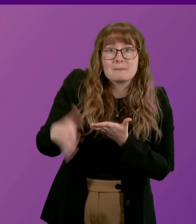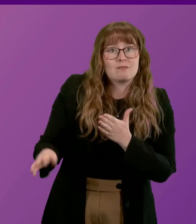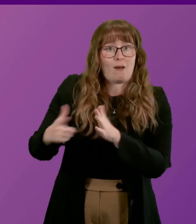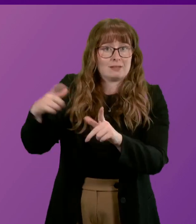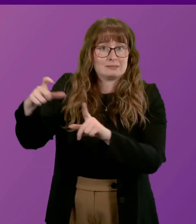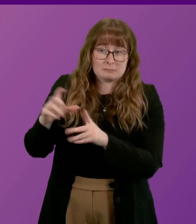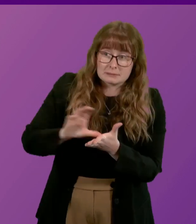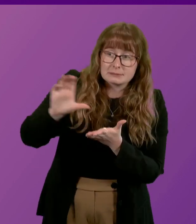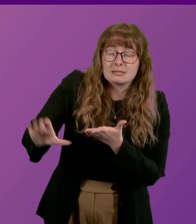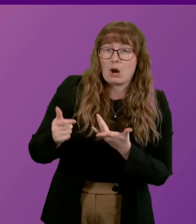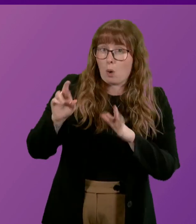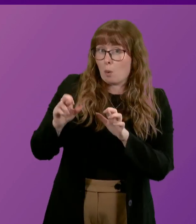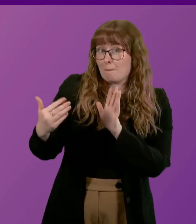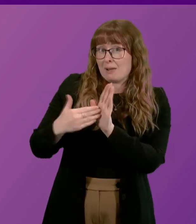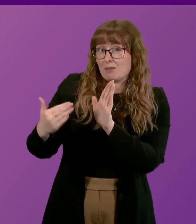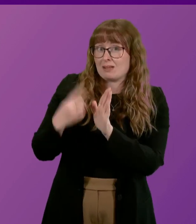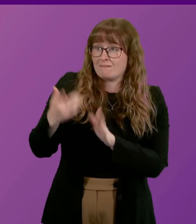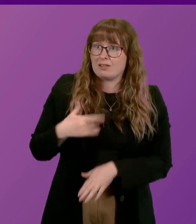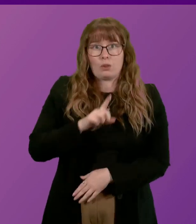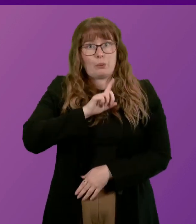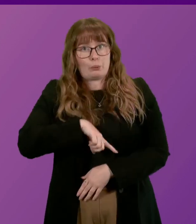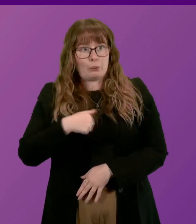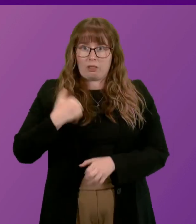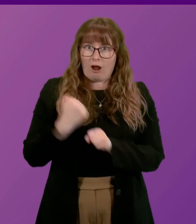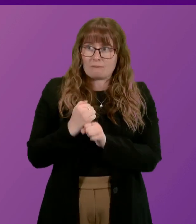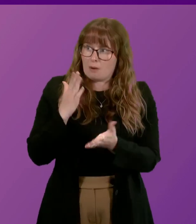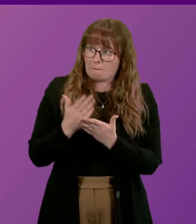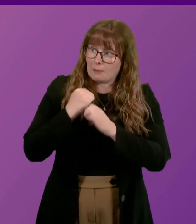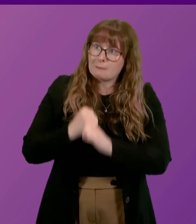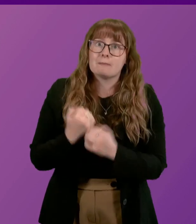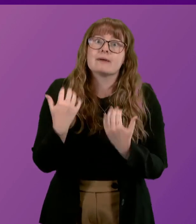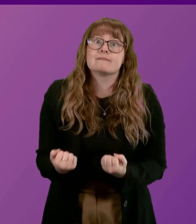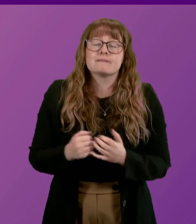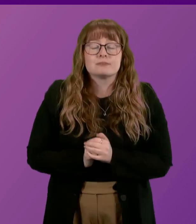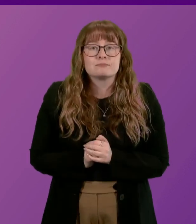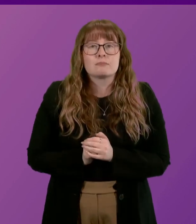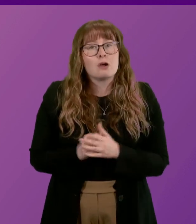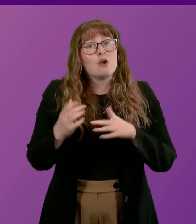Dennis. I hope that that gives Mr Matheson an assurance of the Government’s commitment. Although